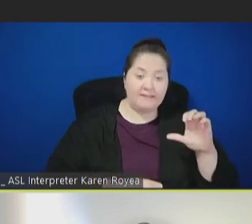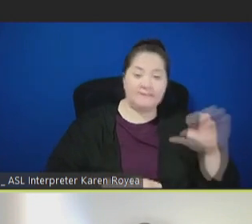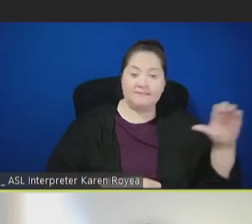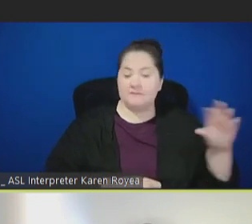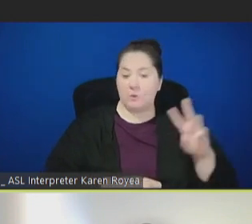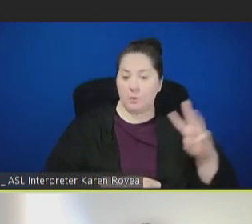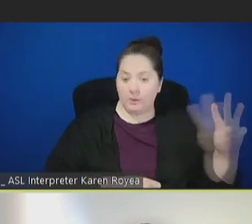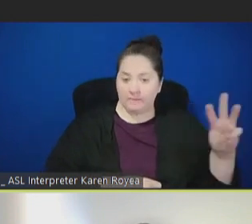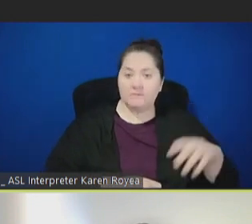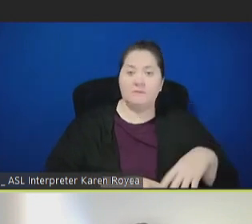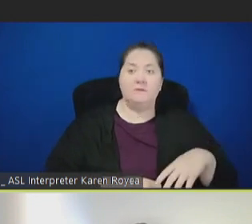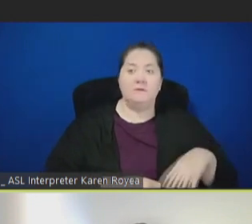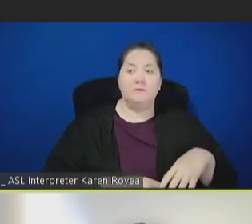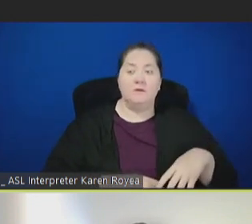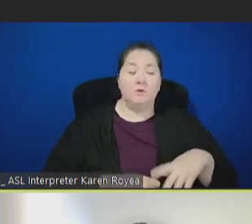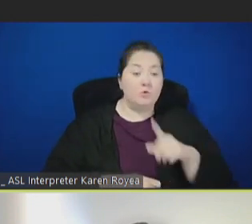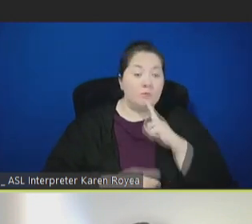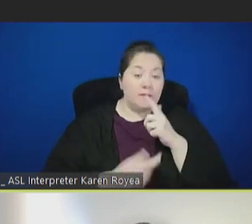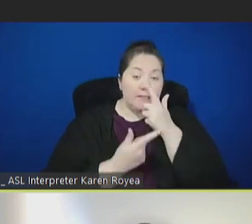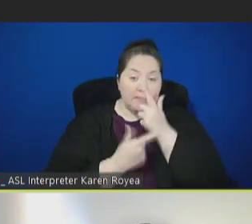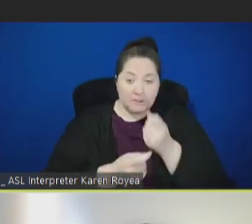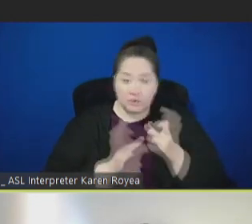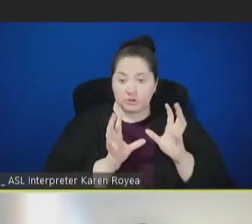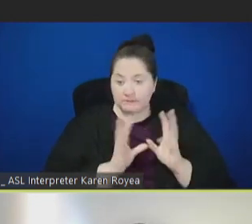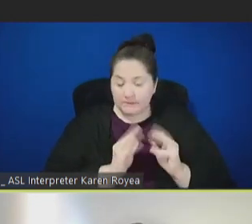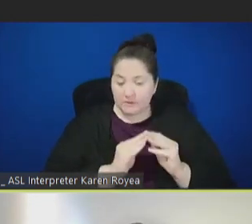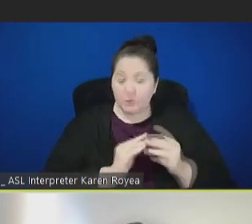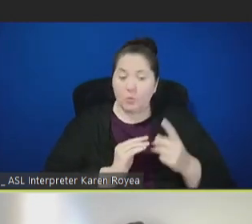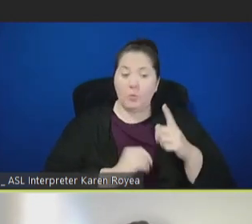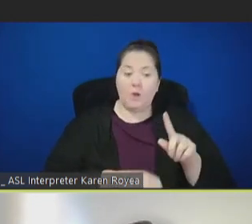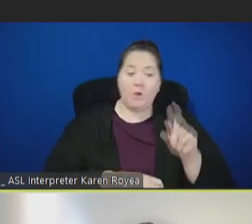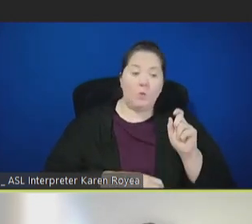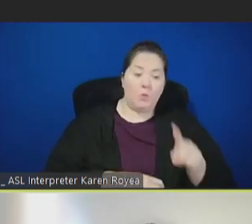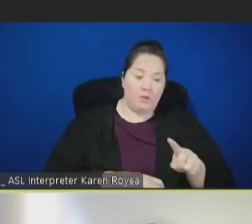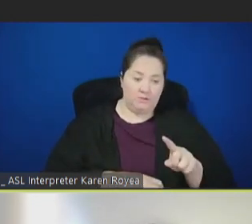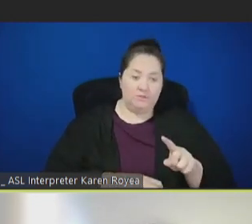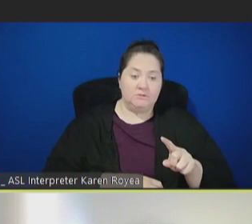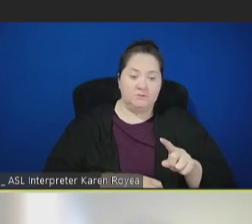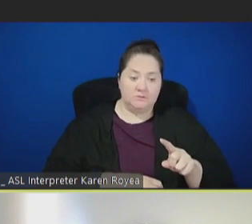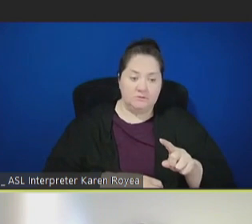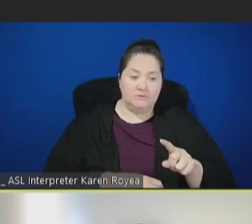it was actually a very interesting meeting. And one of the questions they had, which is